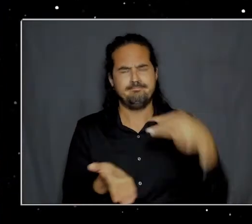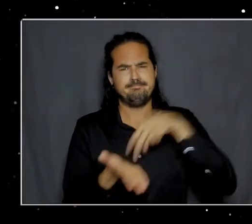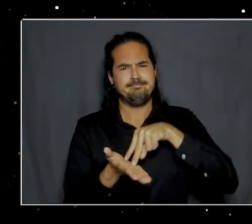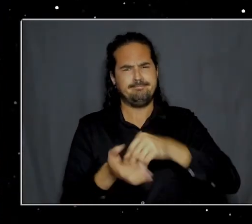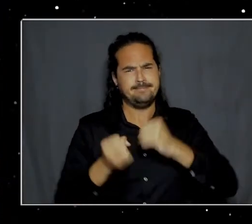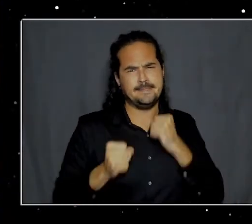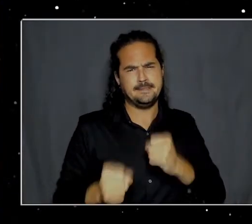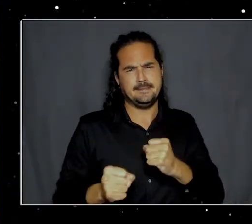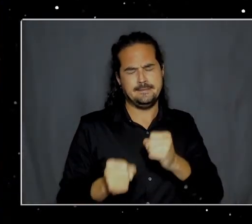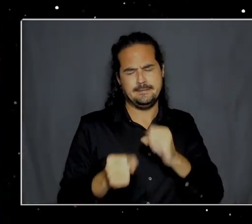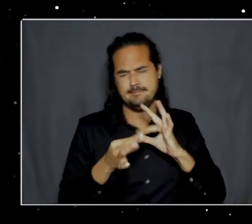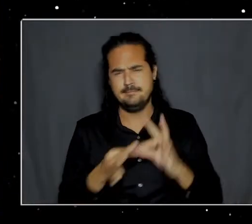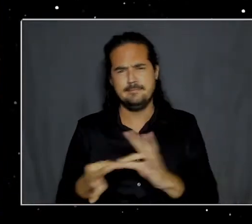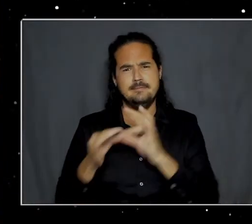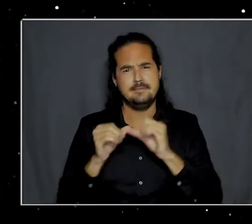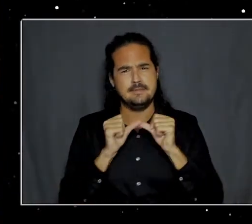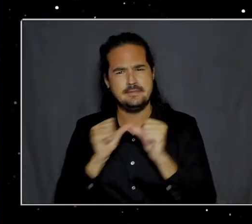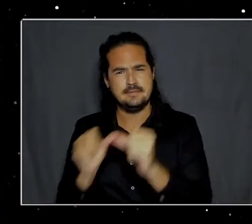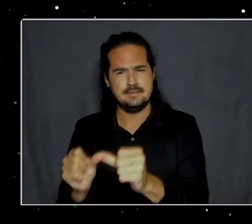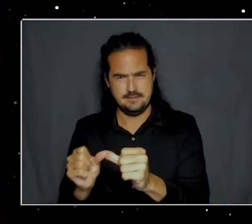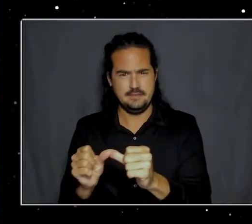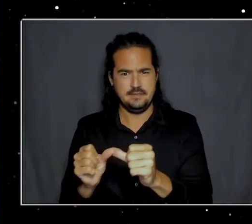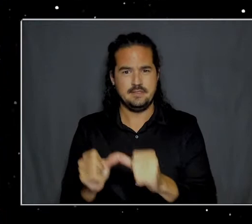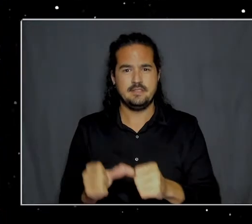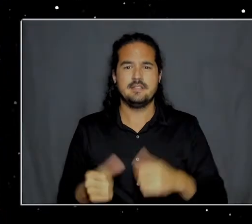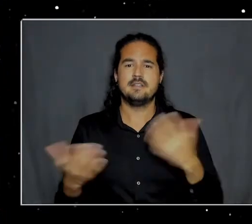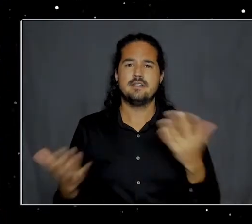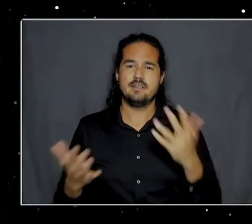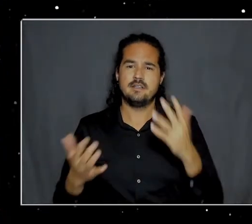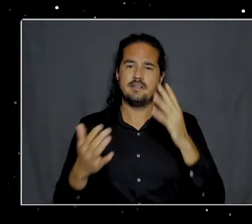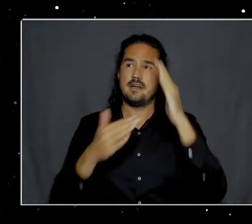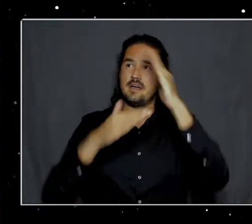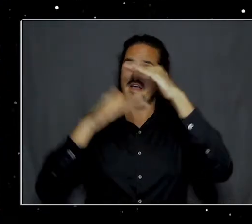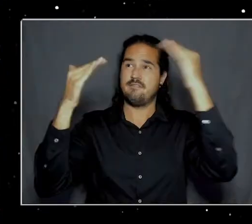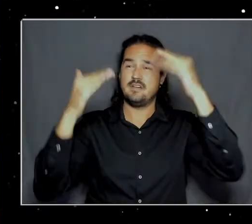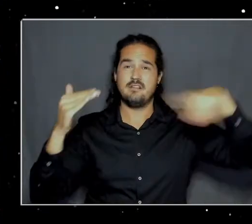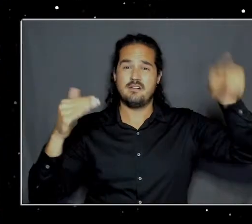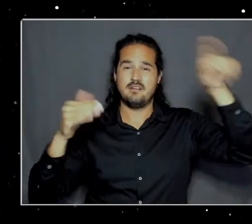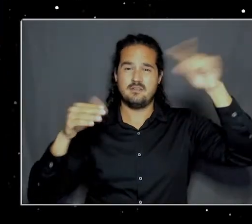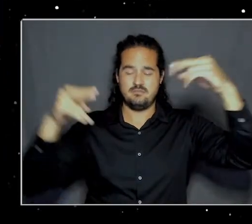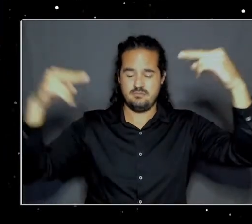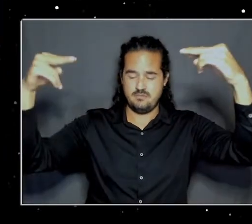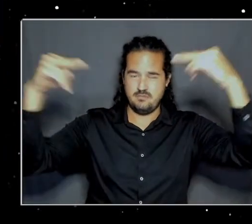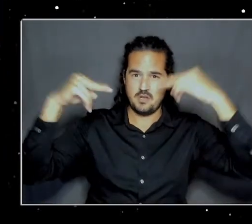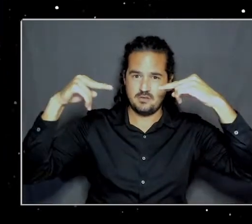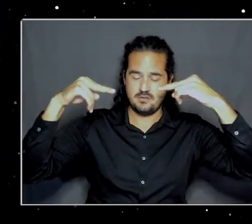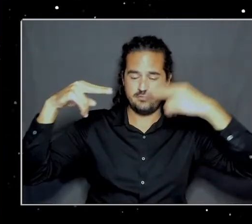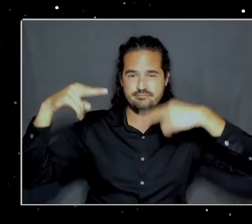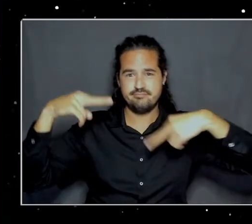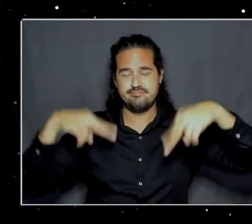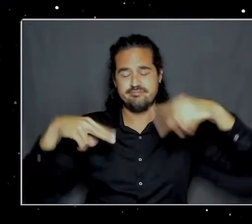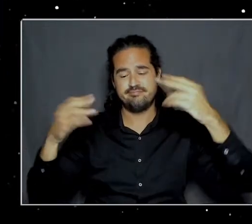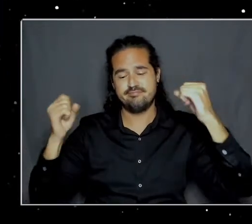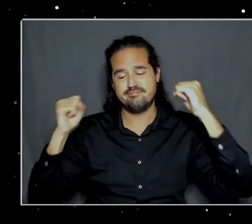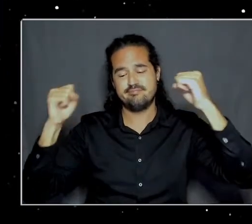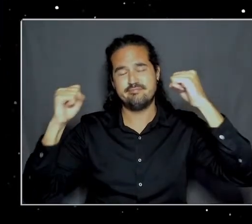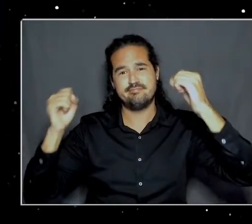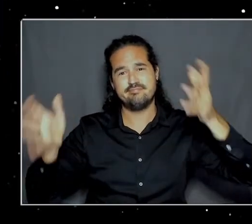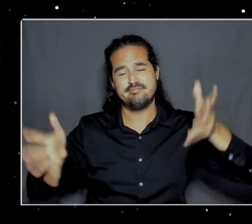WE ARE HERE IN HEAVEN, WATCHING